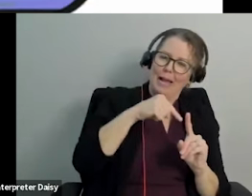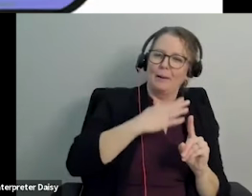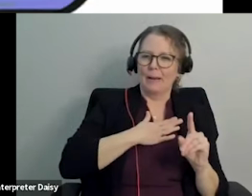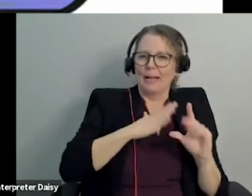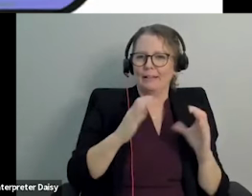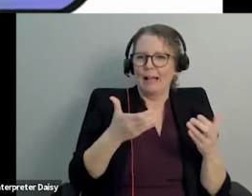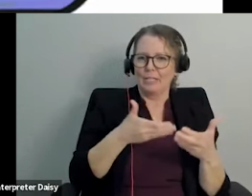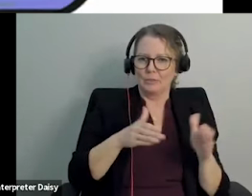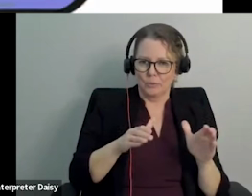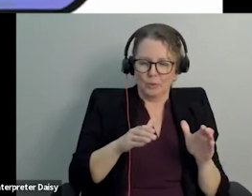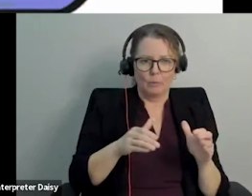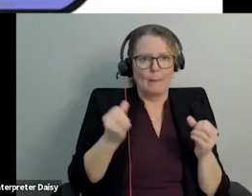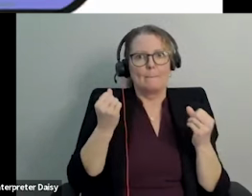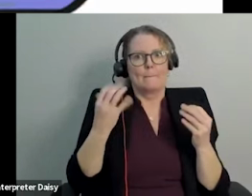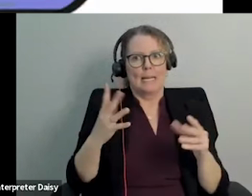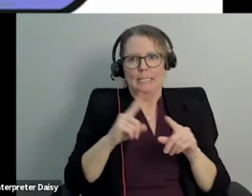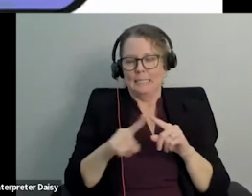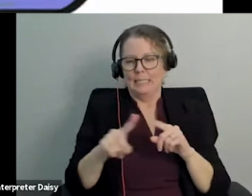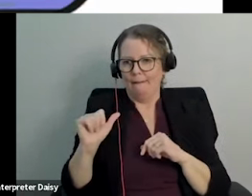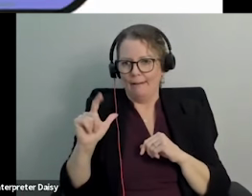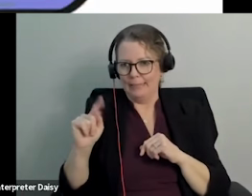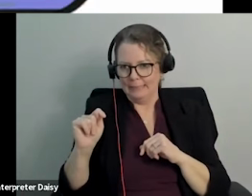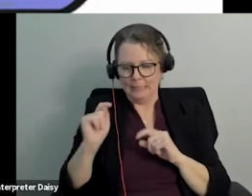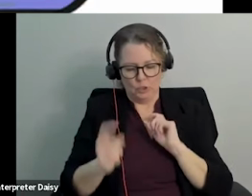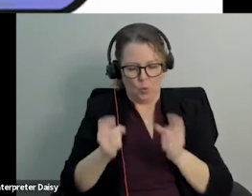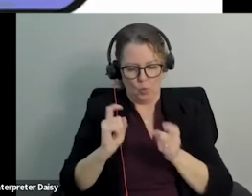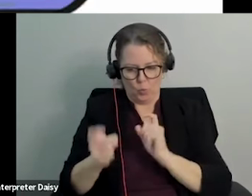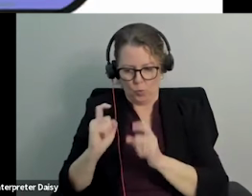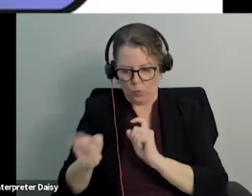of many assistive technology donations. In theory, this was great